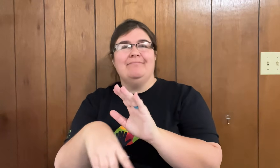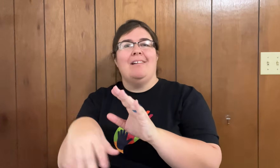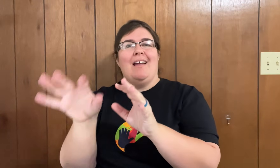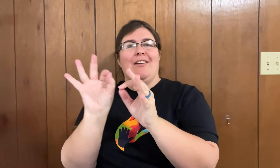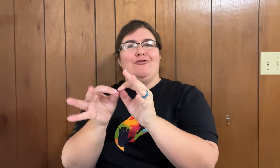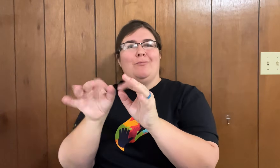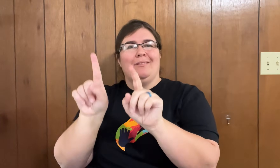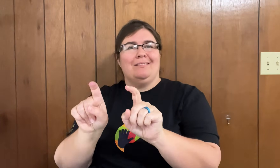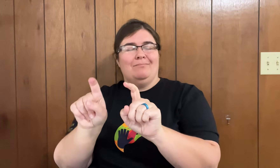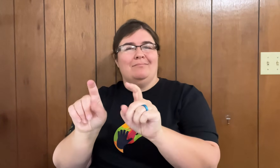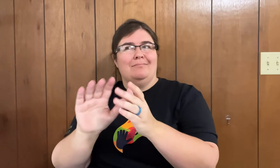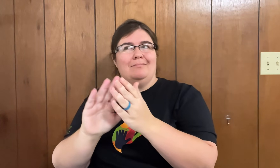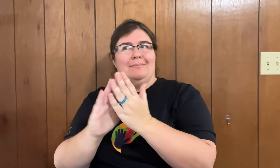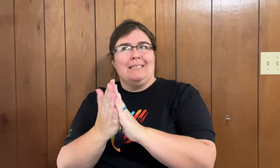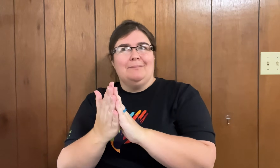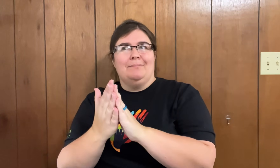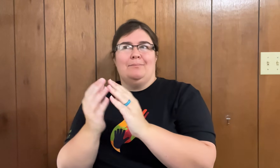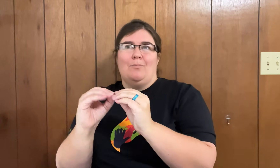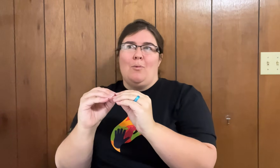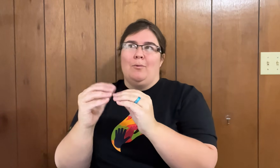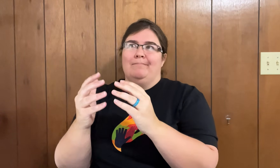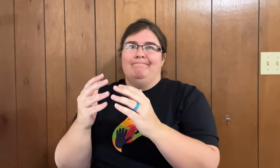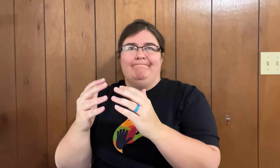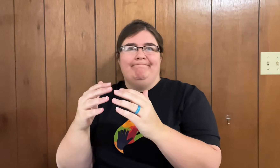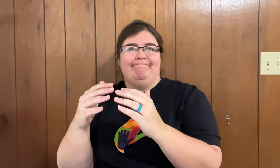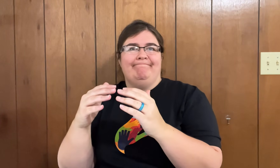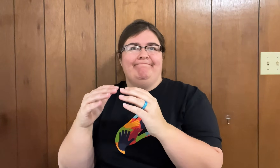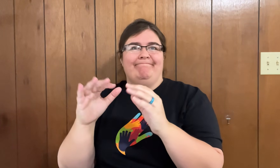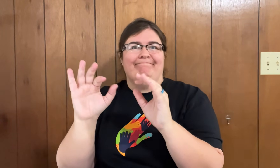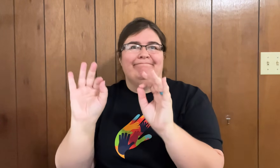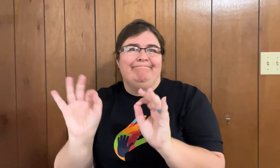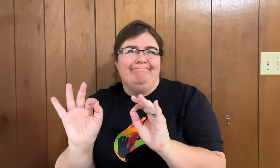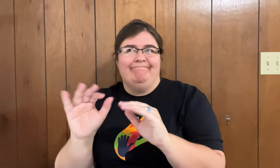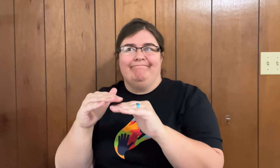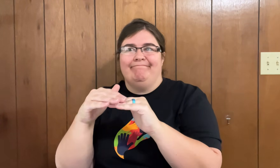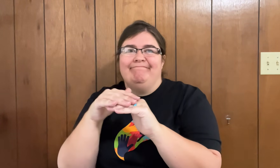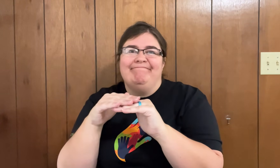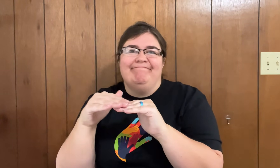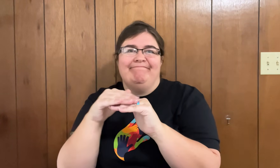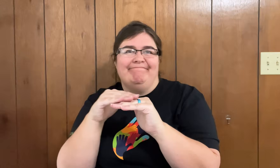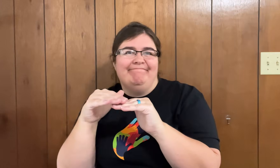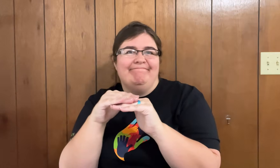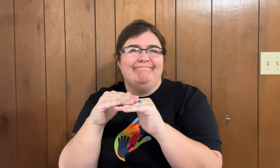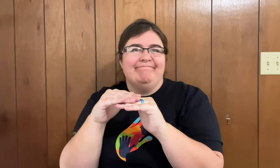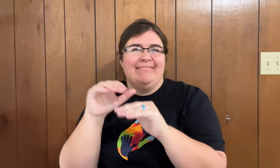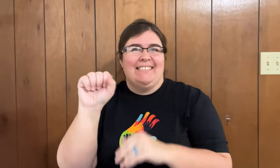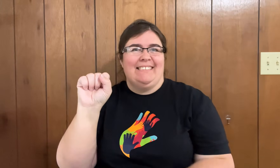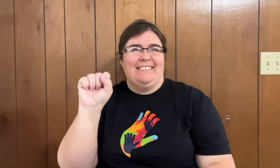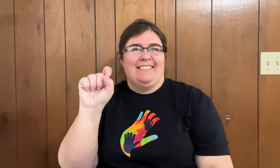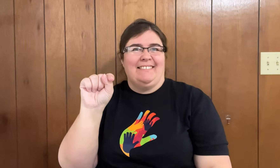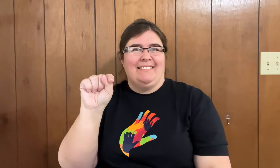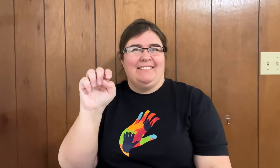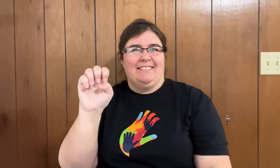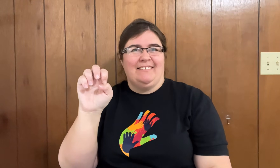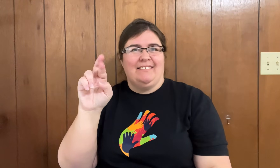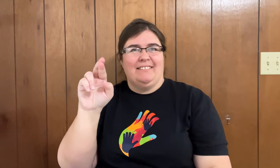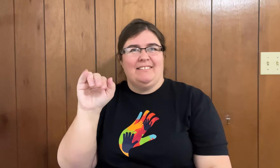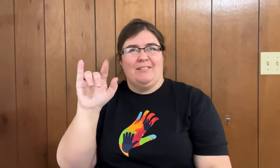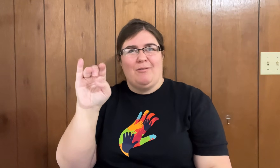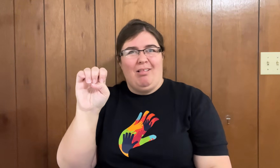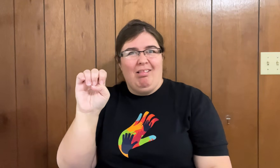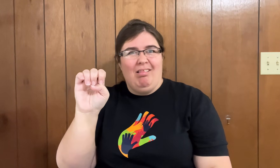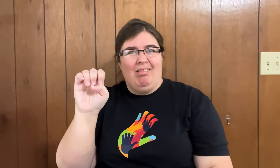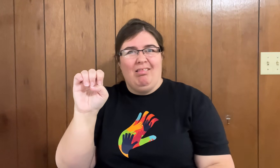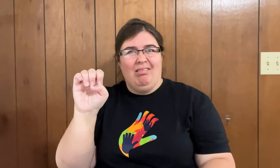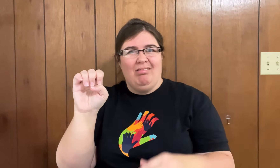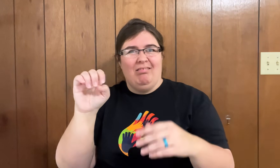Another con is that the interpreter examinations become, well, bland, surface level, sterile